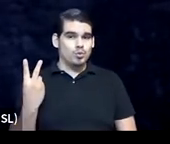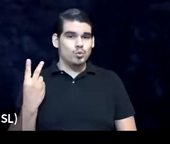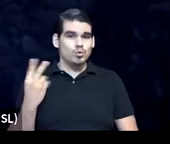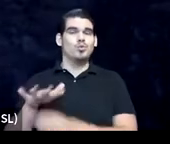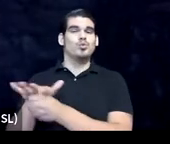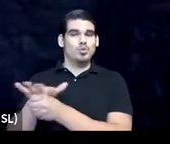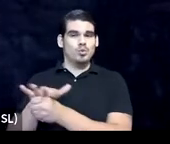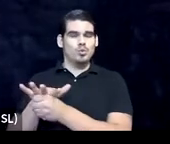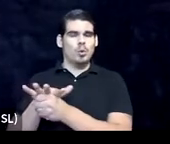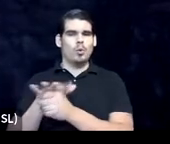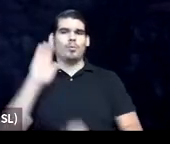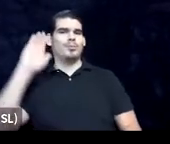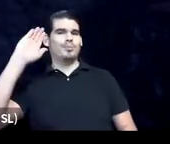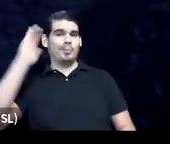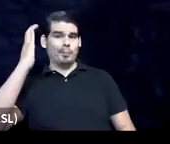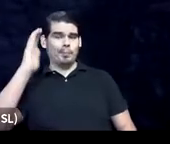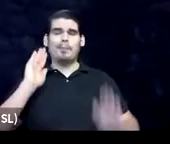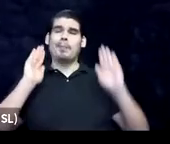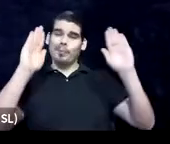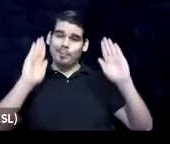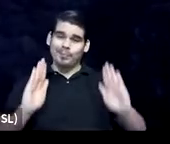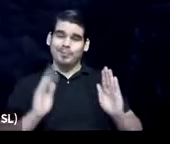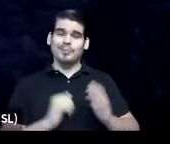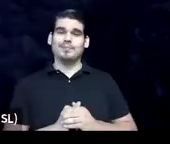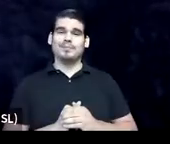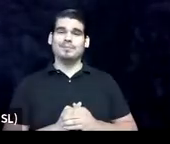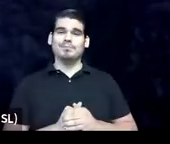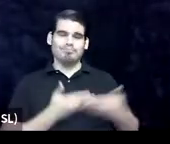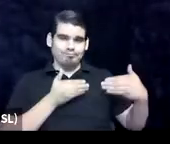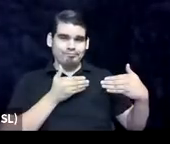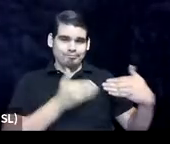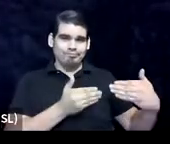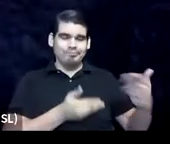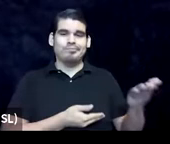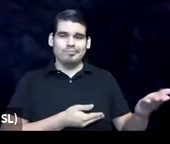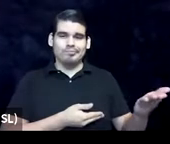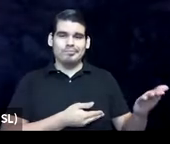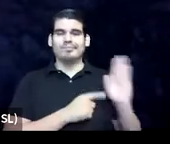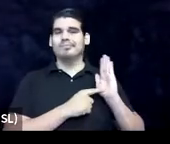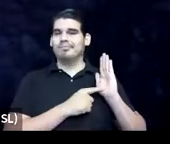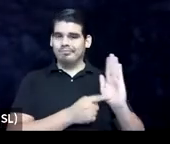Discussion Leader: Oh, this is not our. This is vice chair. I have already send it to you in your email.